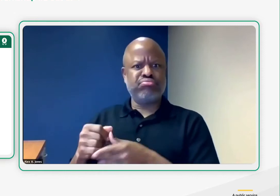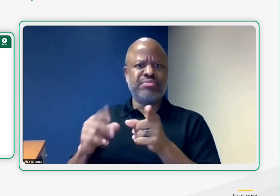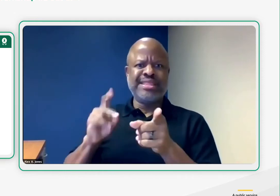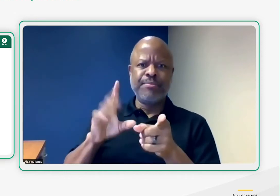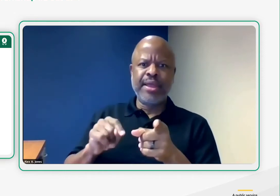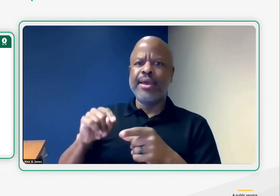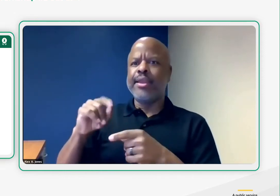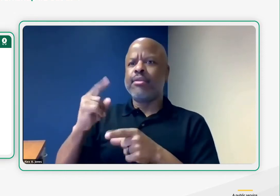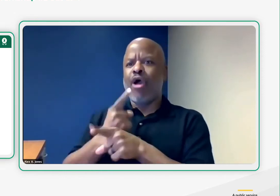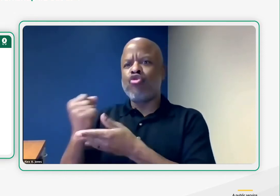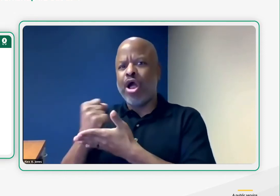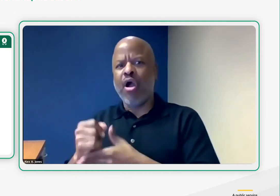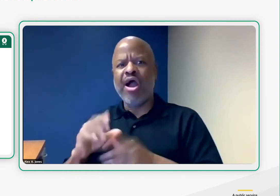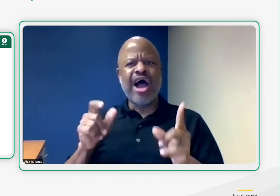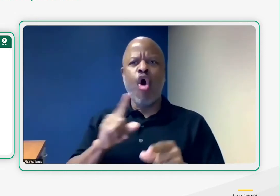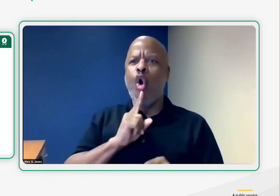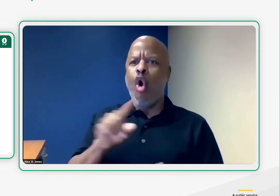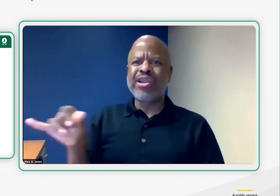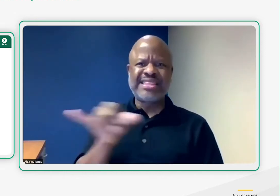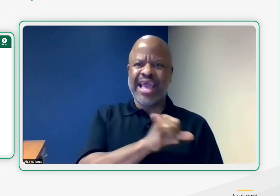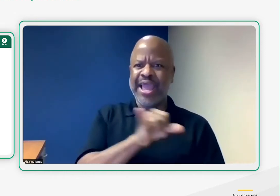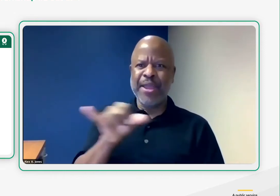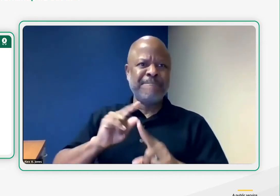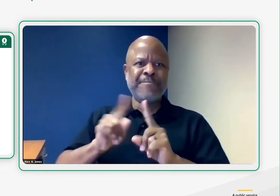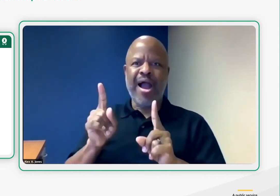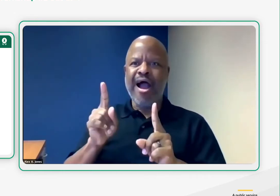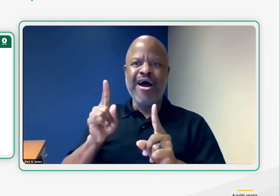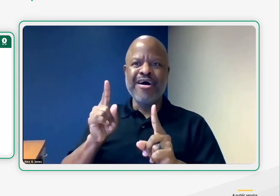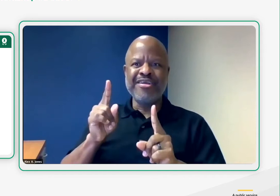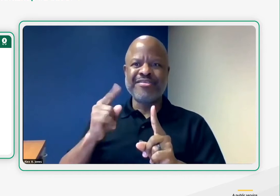Credit, debit, cash: it's all the same.